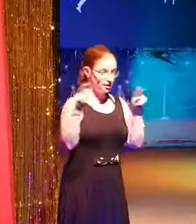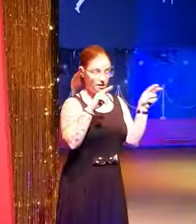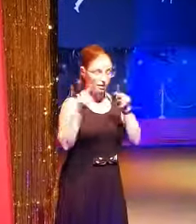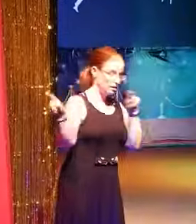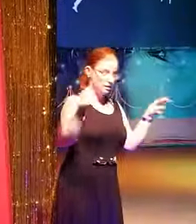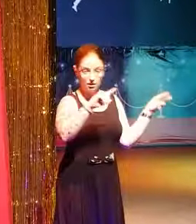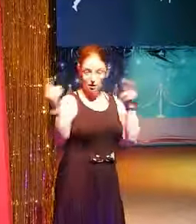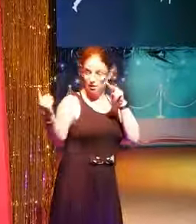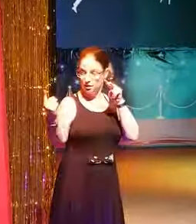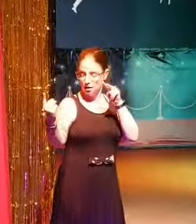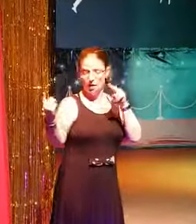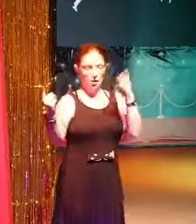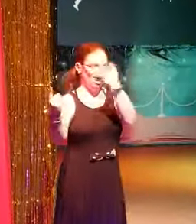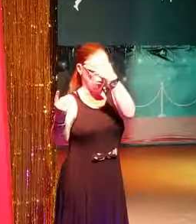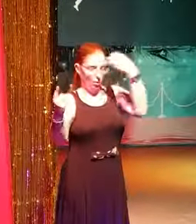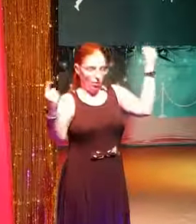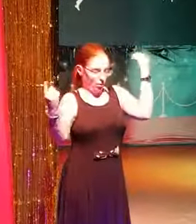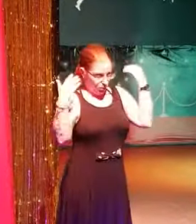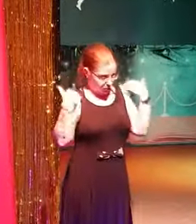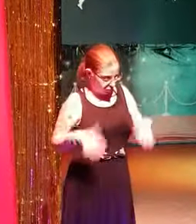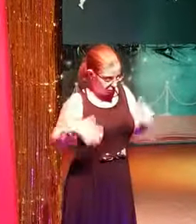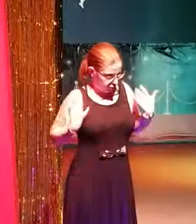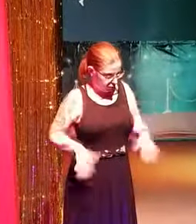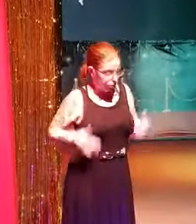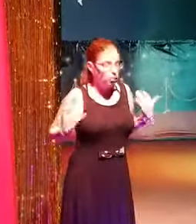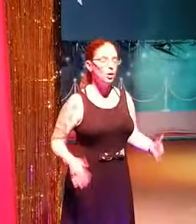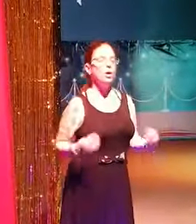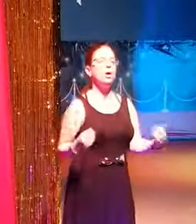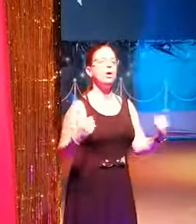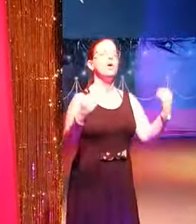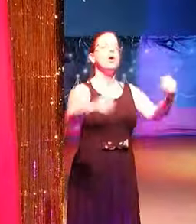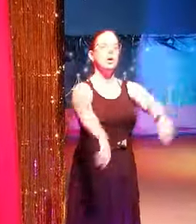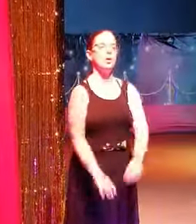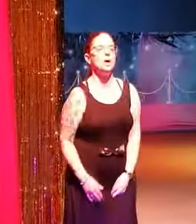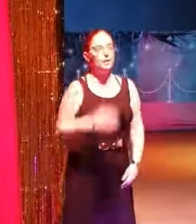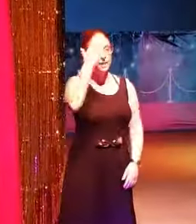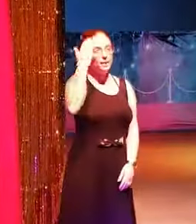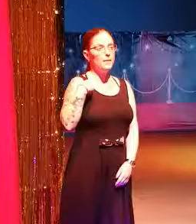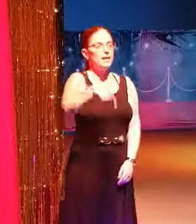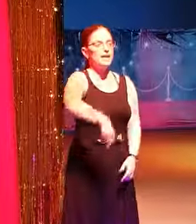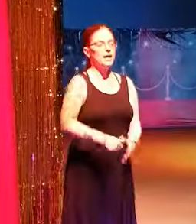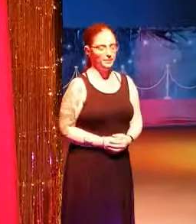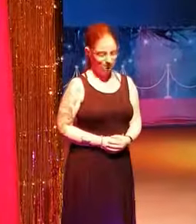One more look and I forget everything Woah! Mamma Mia!